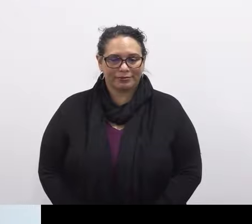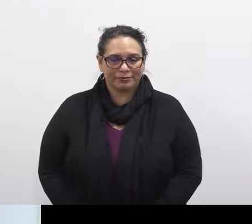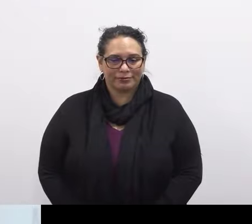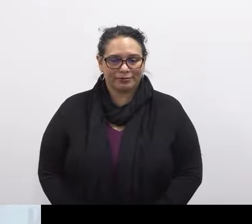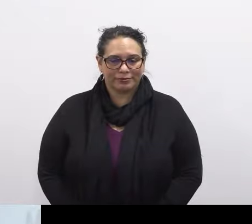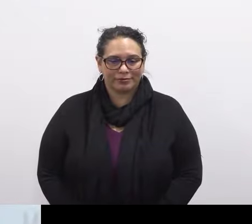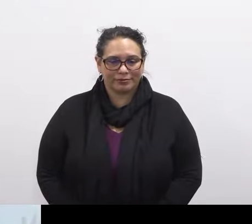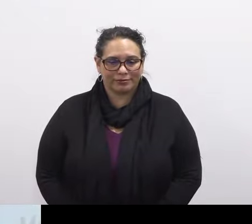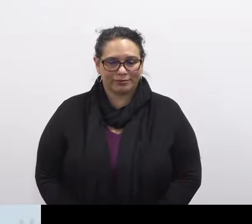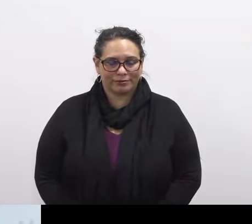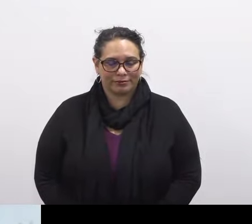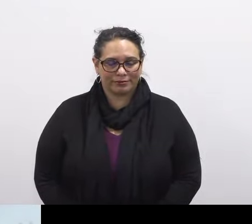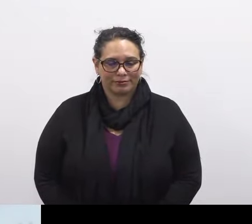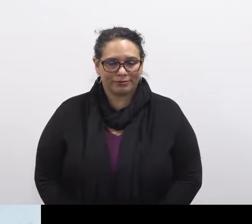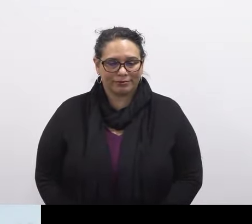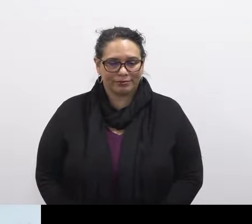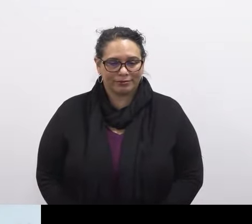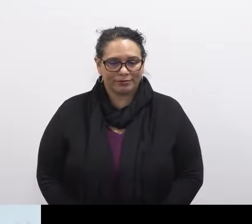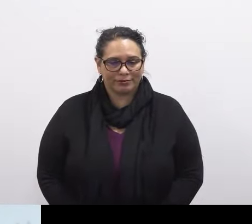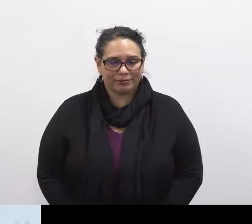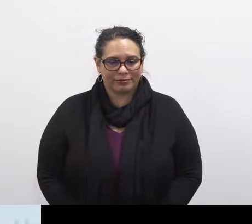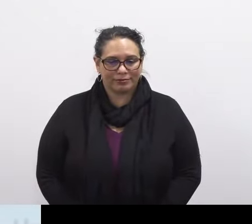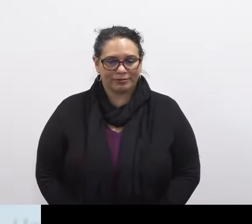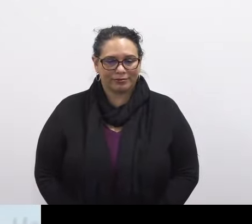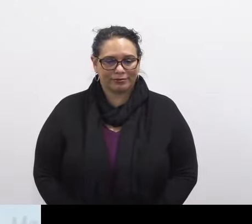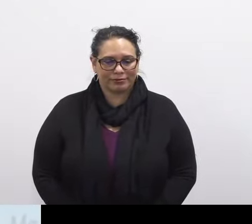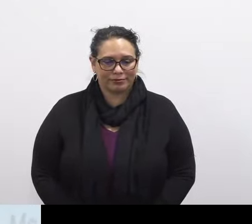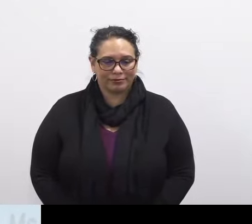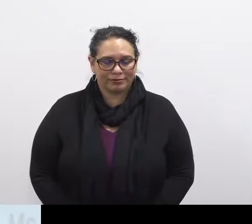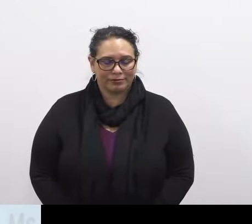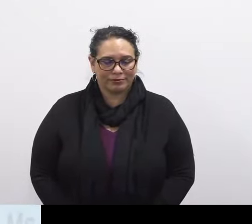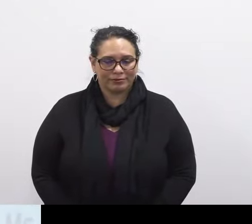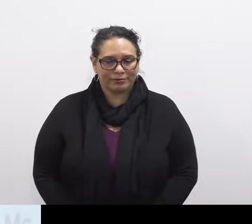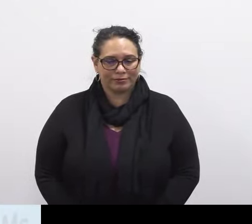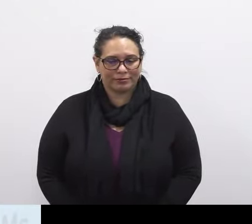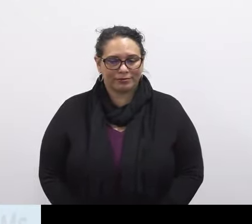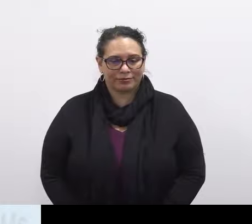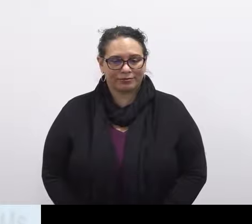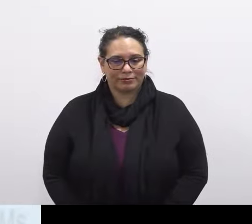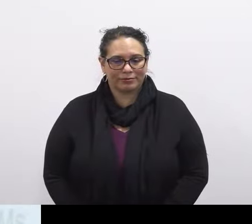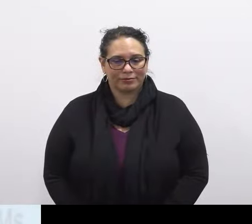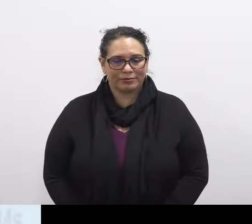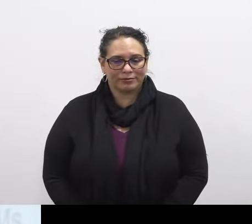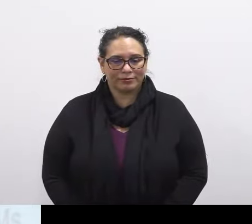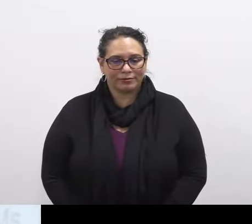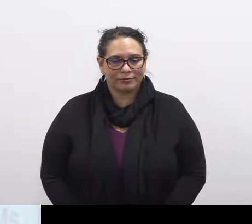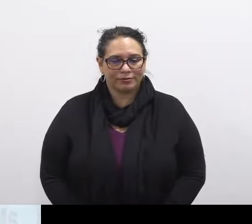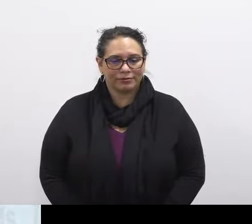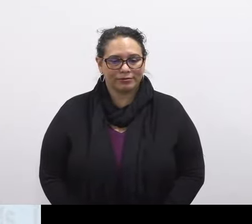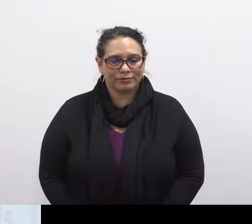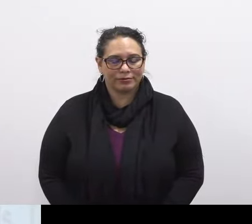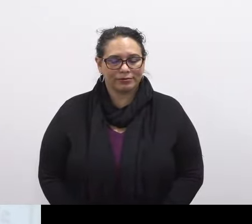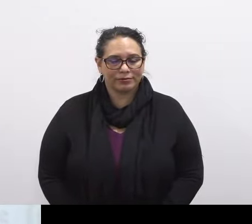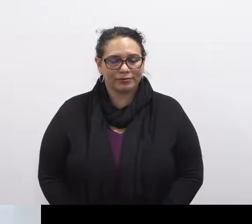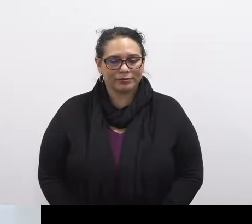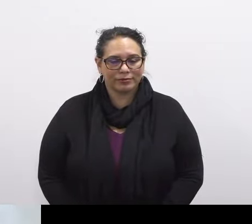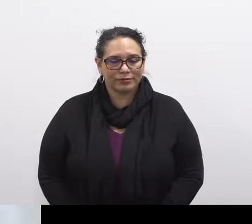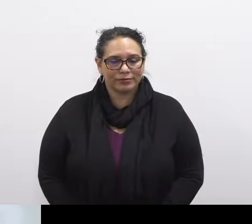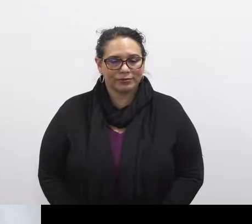And then I landed here at Long Beach Unified. Wherever there's a need for a student whose deaf, is involved, they will send interpreters.